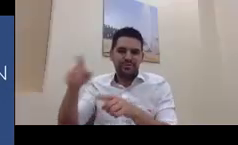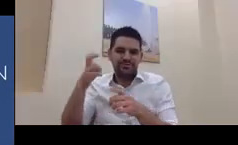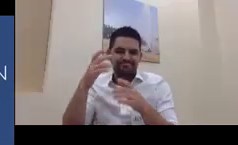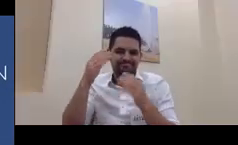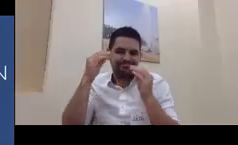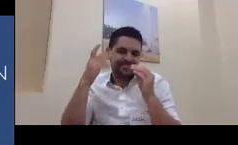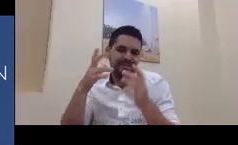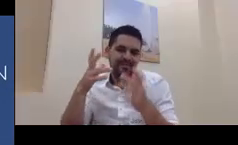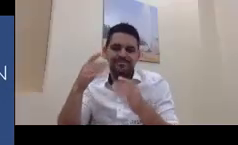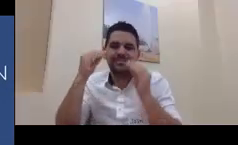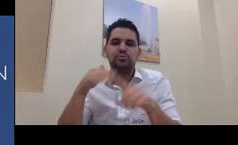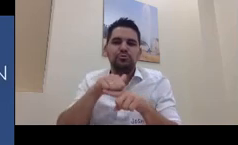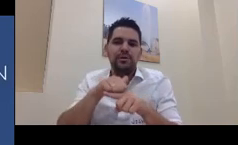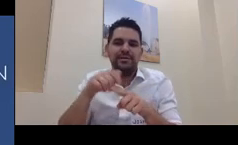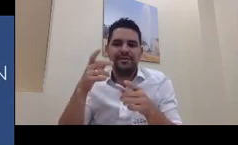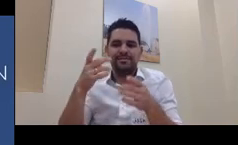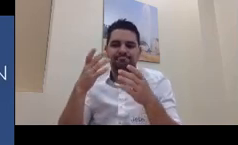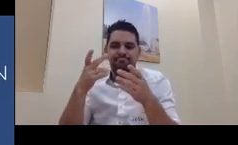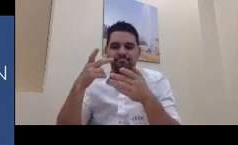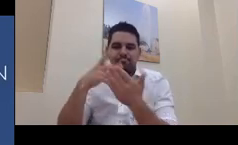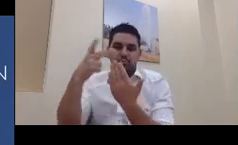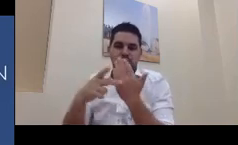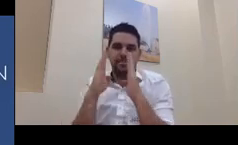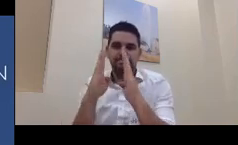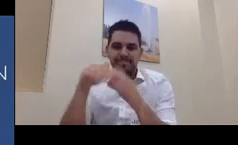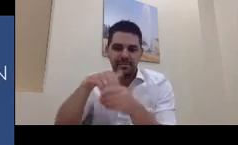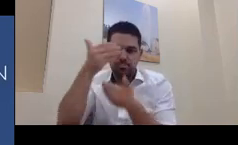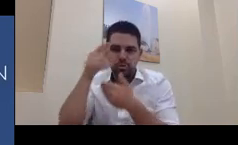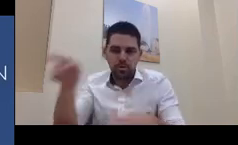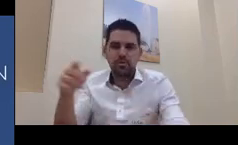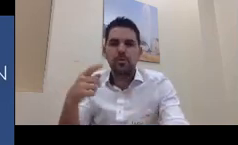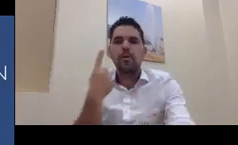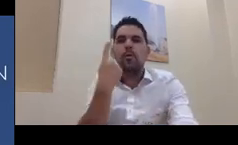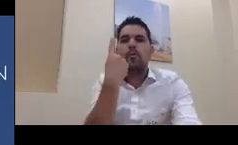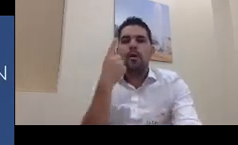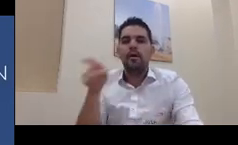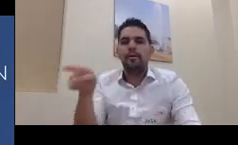that happened during the teacher training program in Morocco.